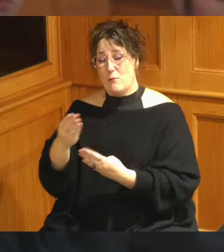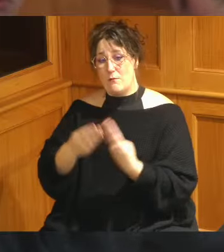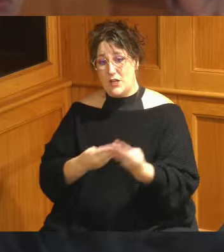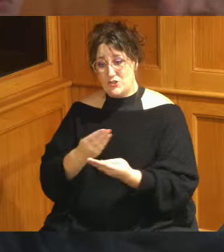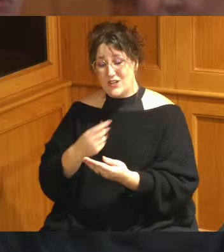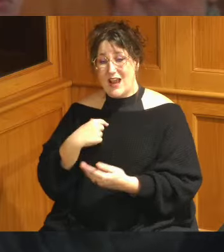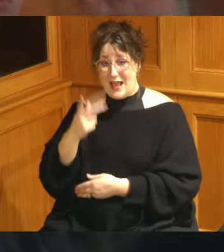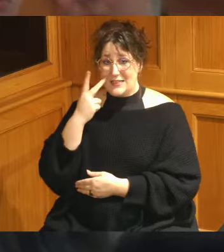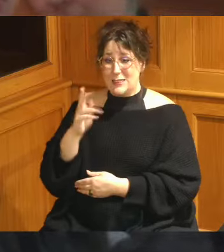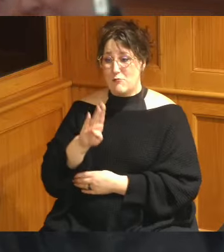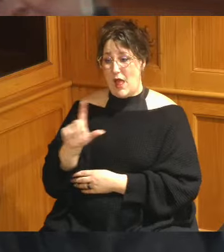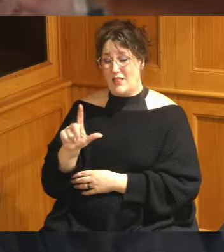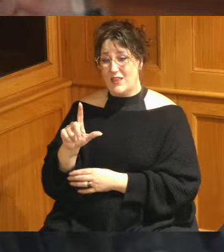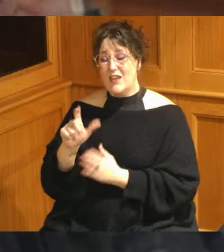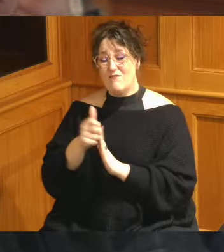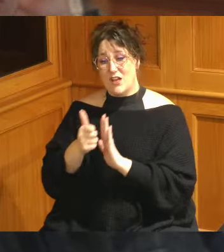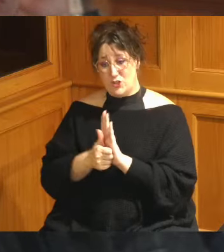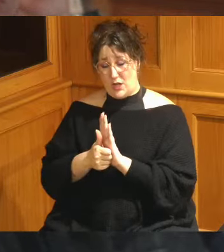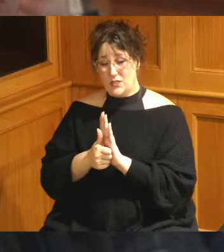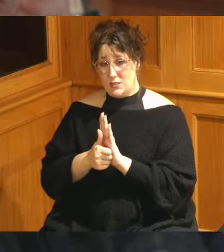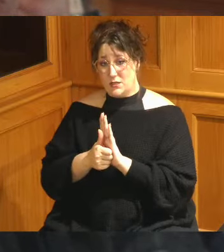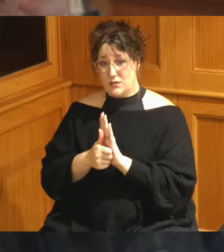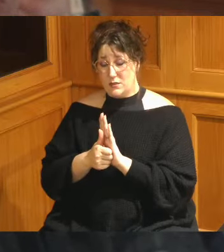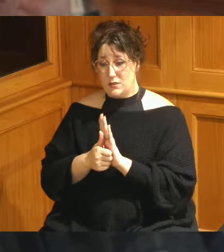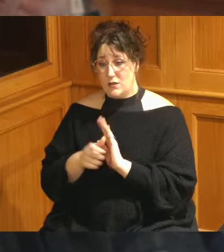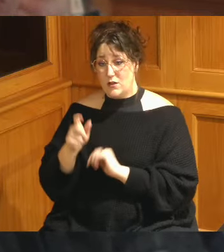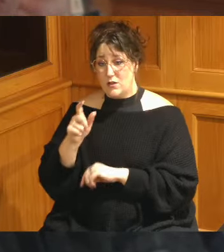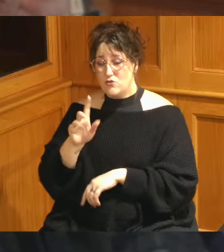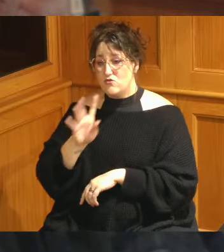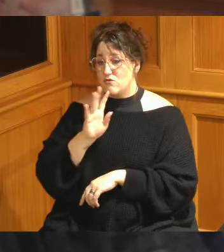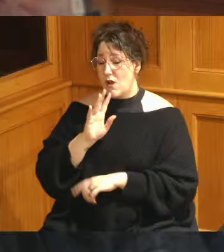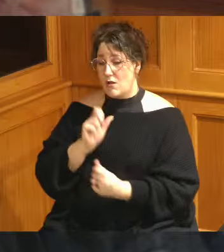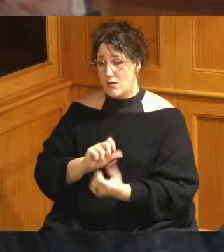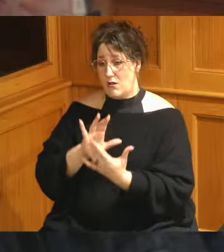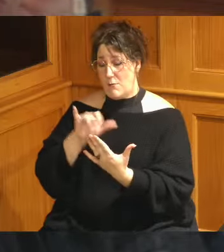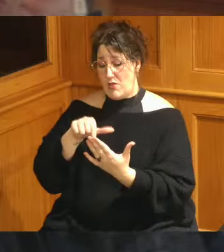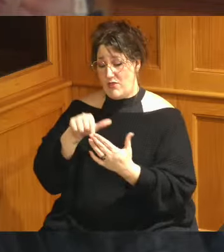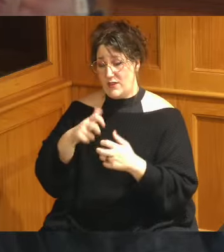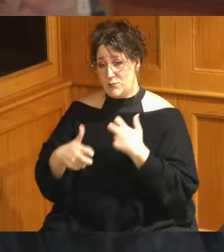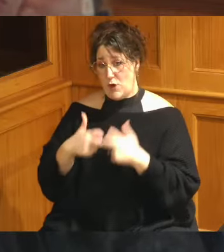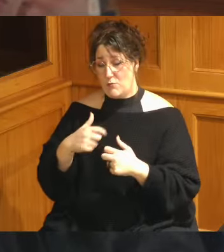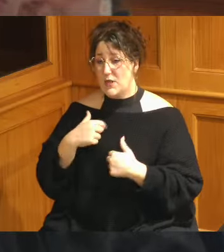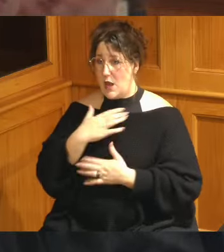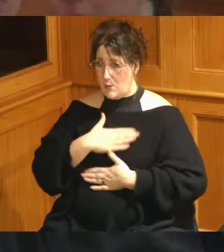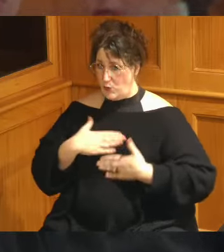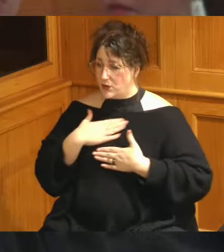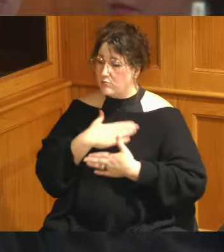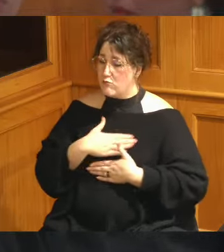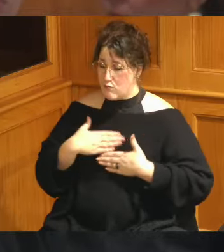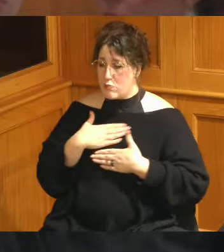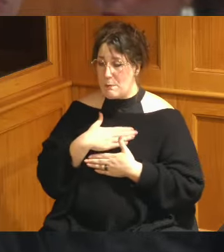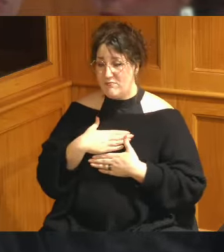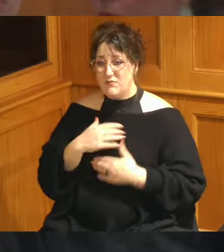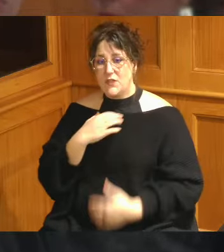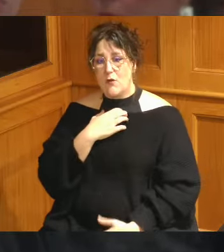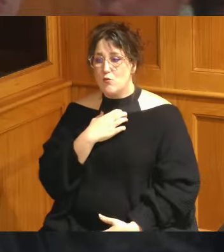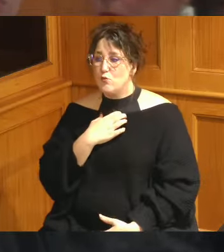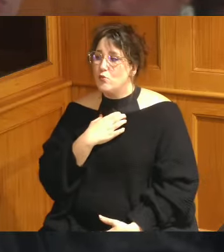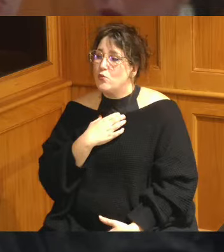by item on your agenda today to address this issue and I appreciate that. I wish it moved us further